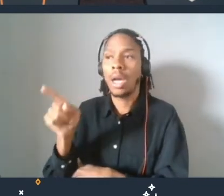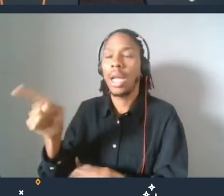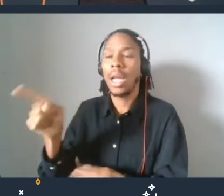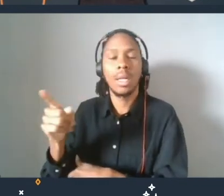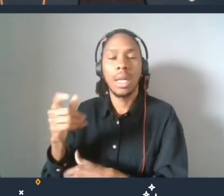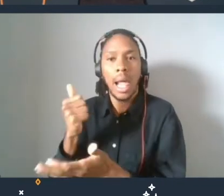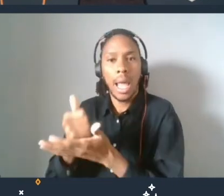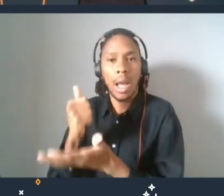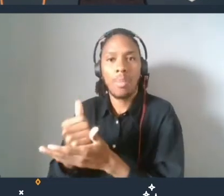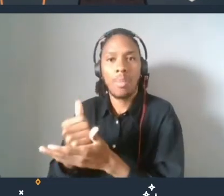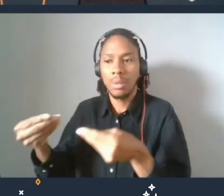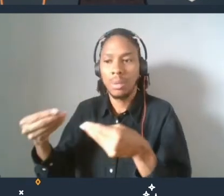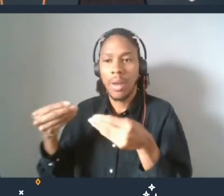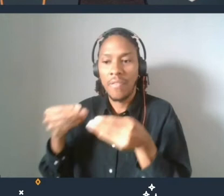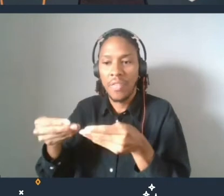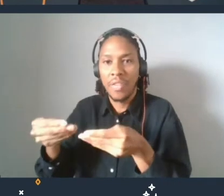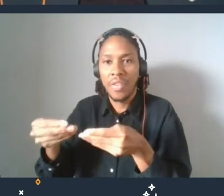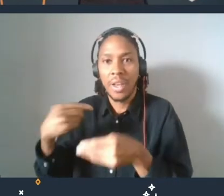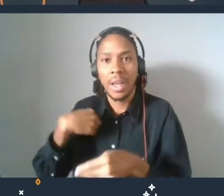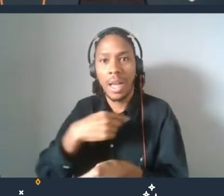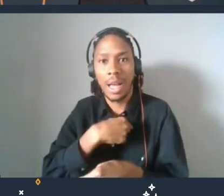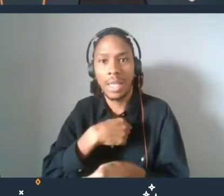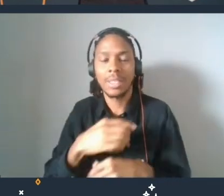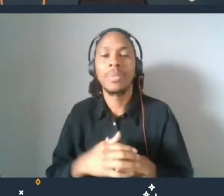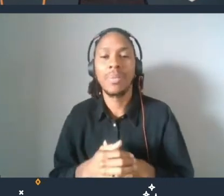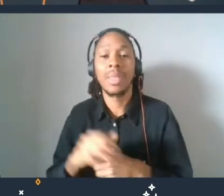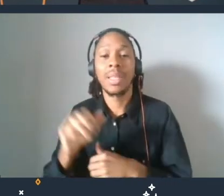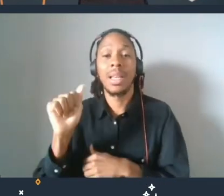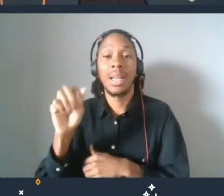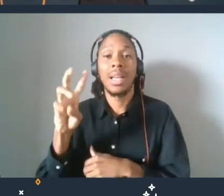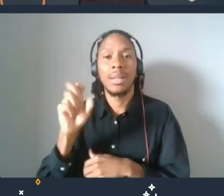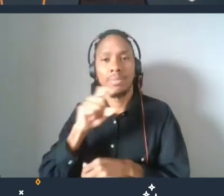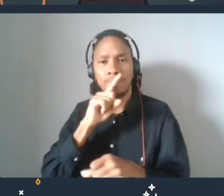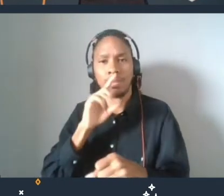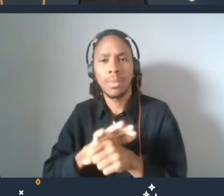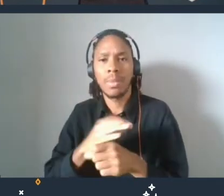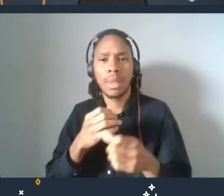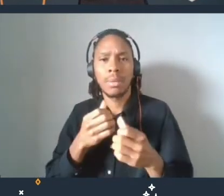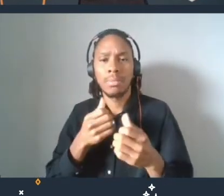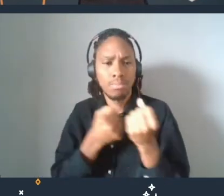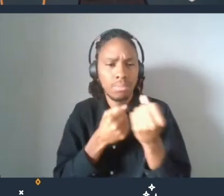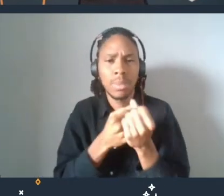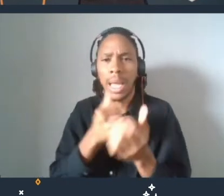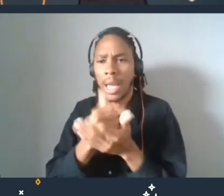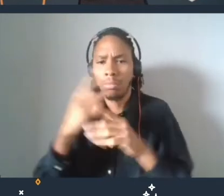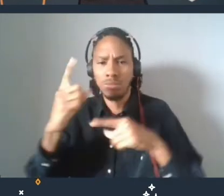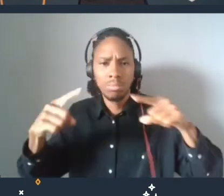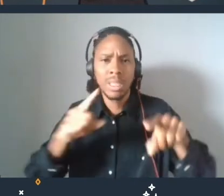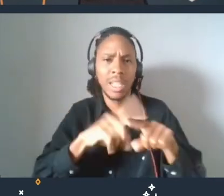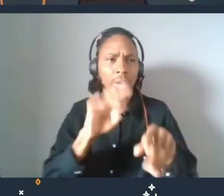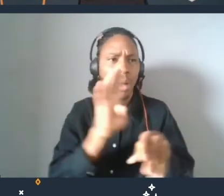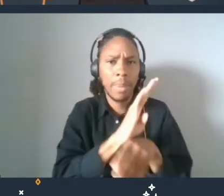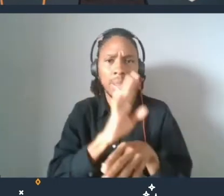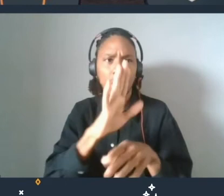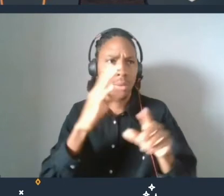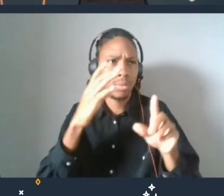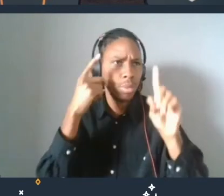for this next wave of innovation. AWS is really committed to helping all builders and businesses realize their dreams. So welcome to Pi Day,